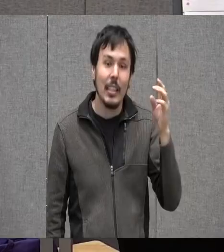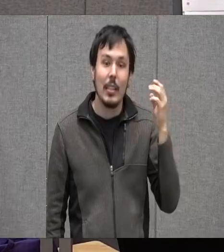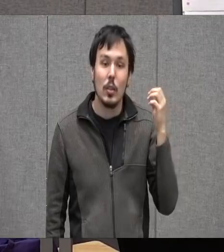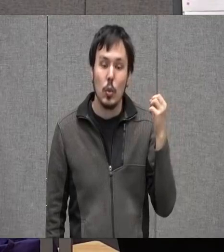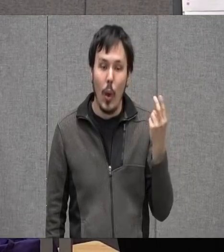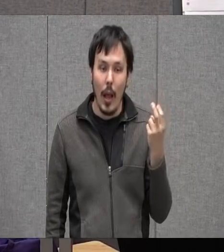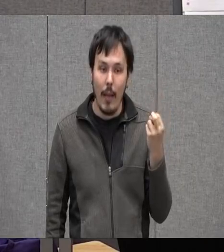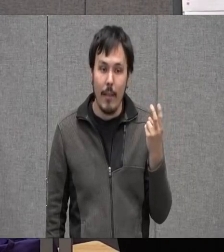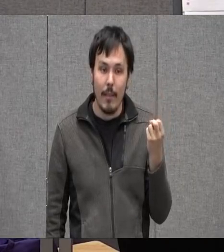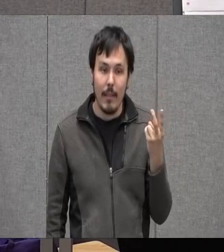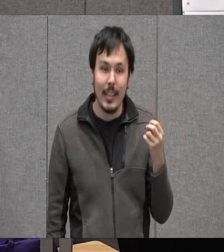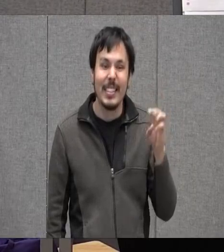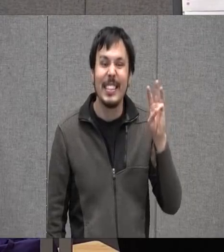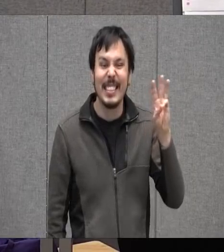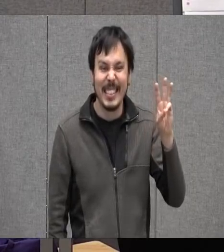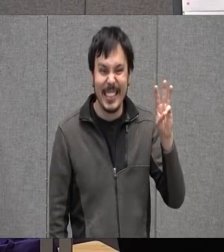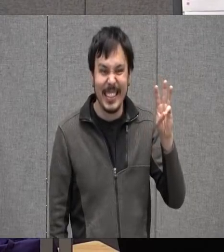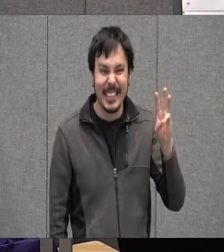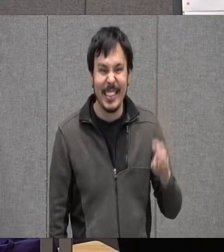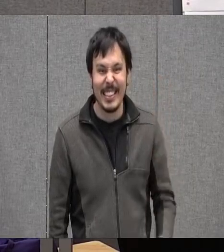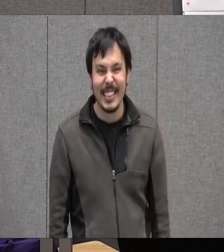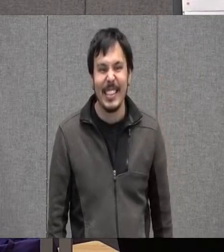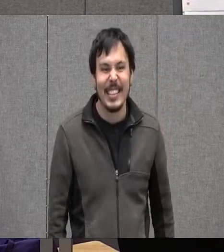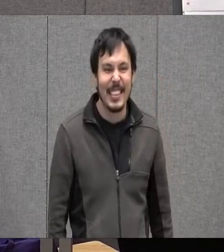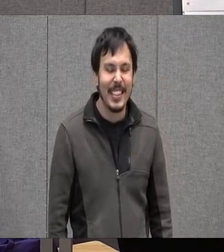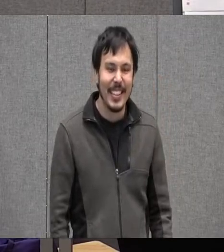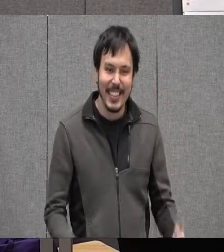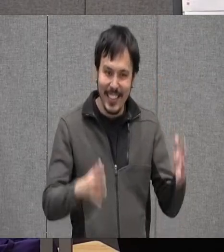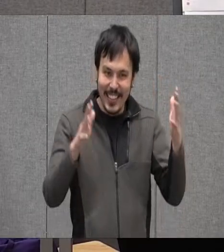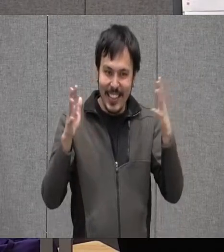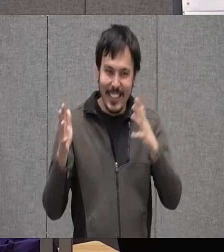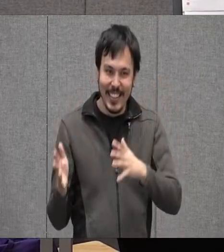12, six. Thank you so much for going slower.